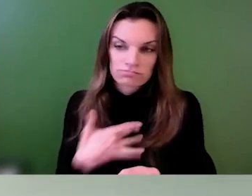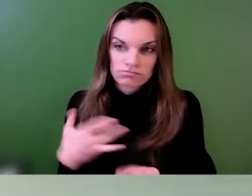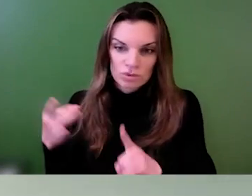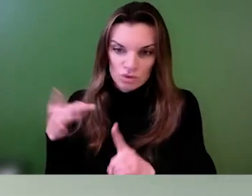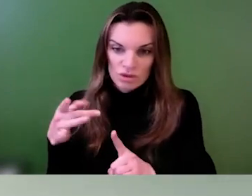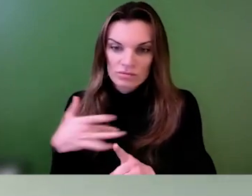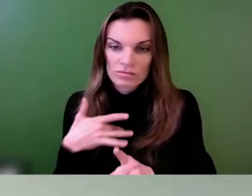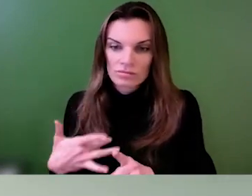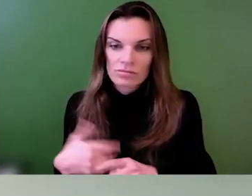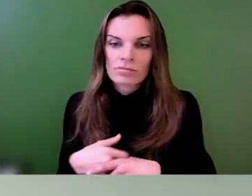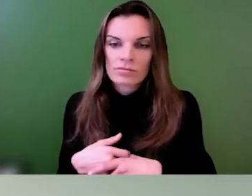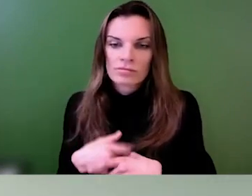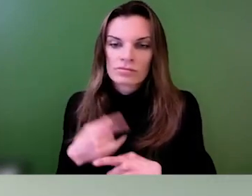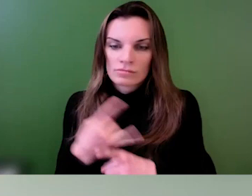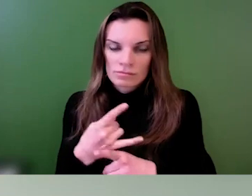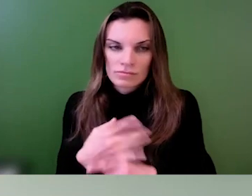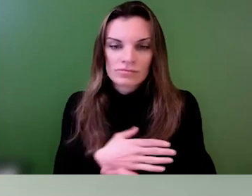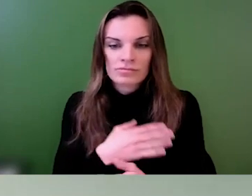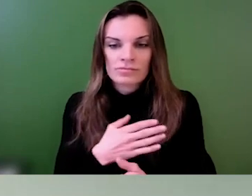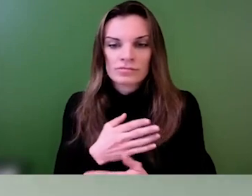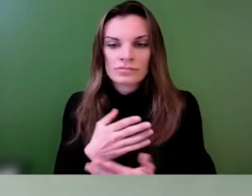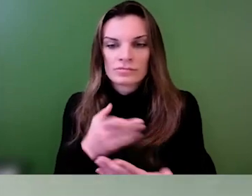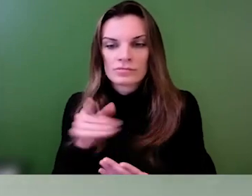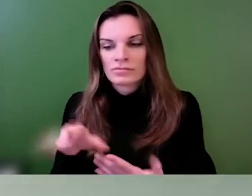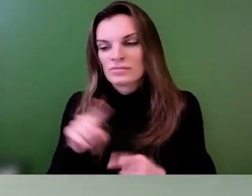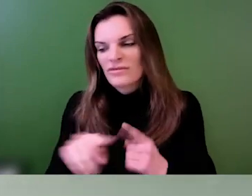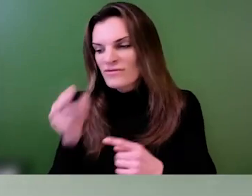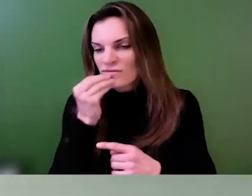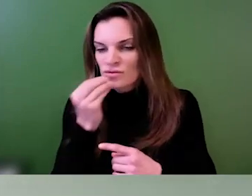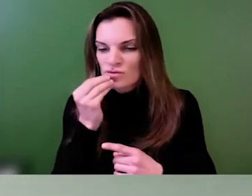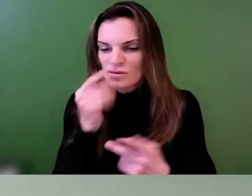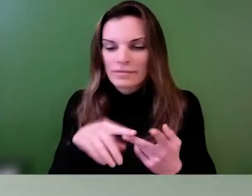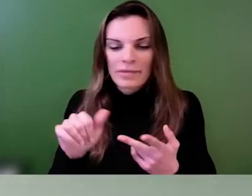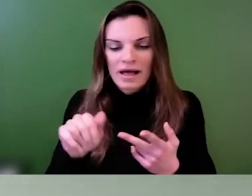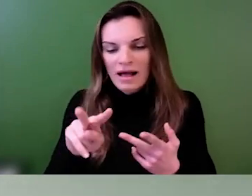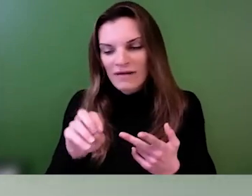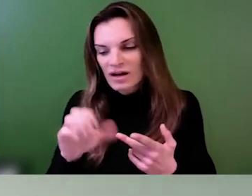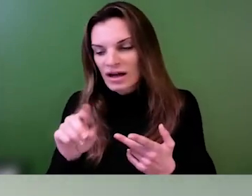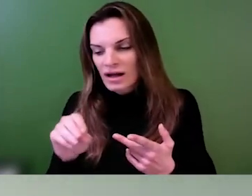is a beverage. But alcohol,